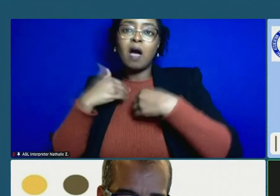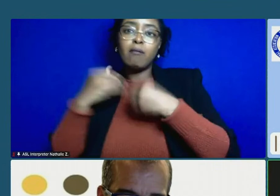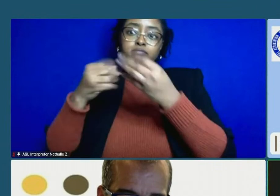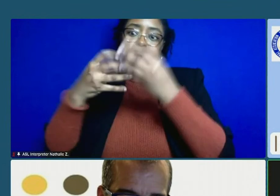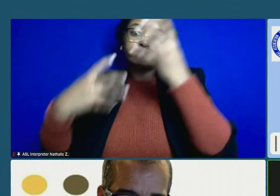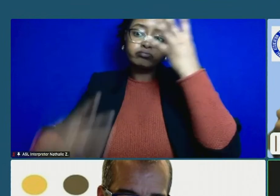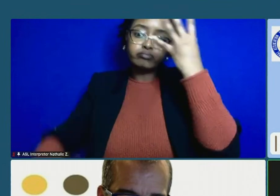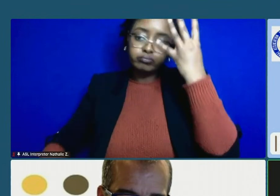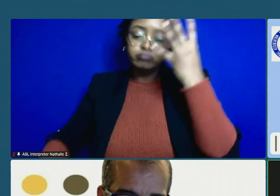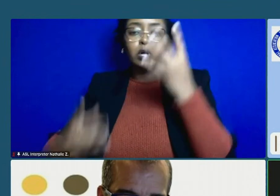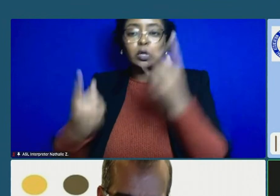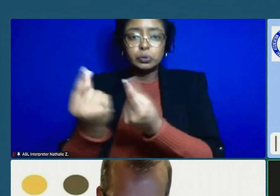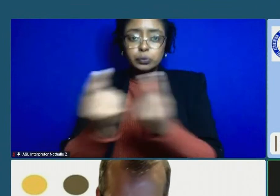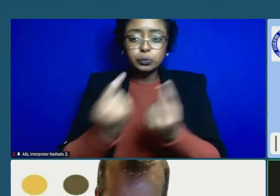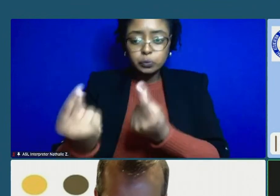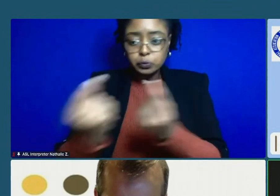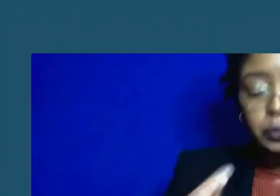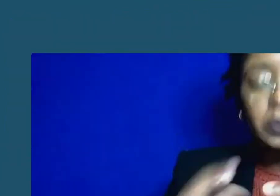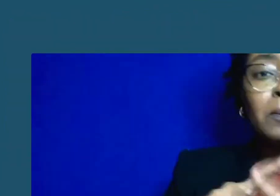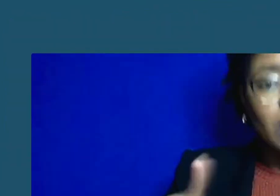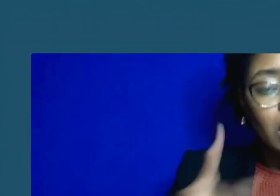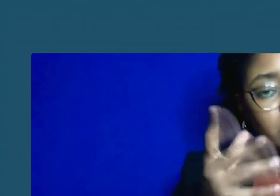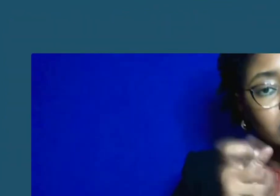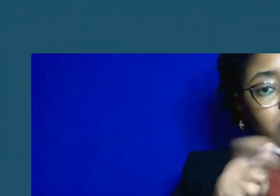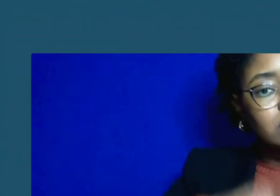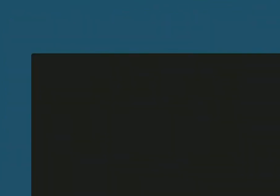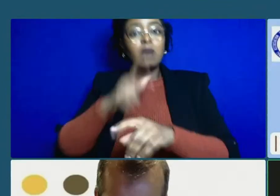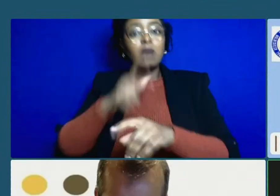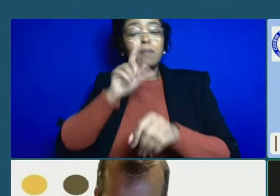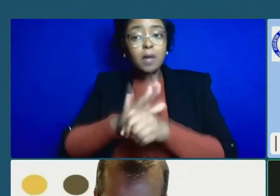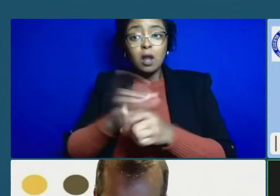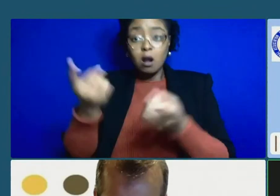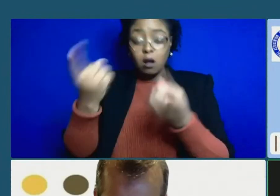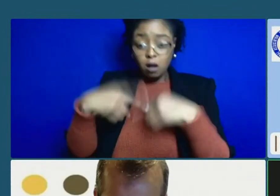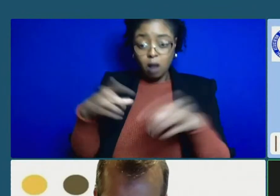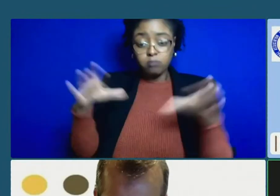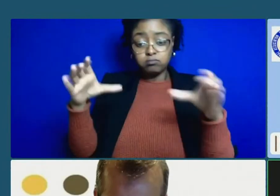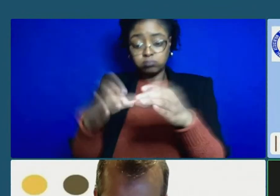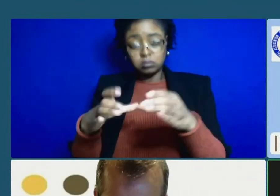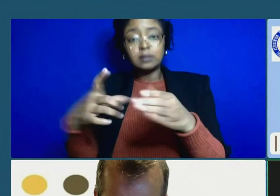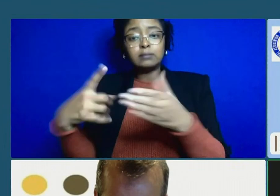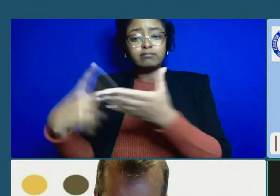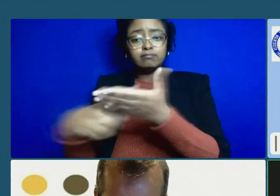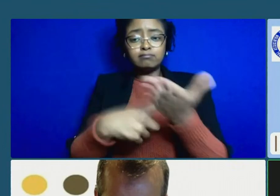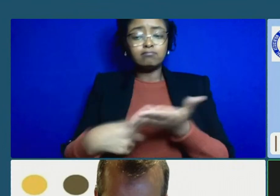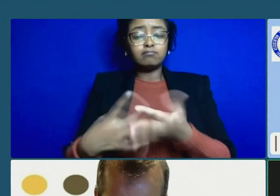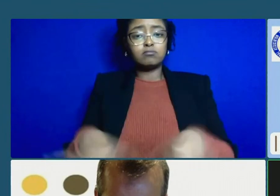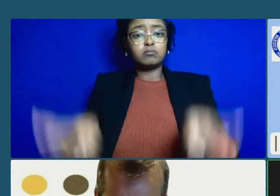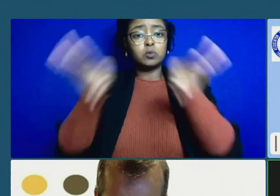there's a long list of things to get done in the evening, but the fact that you took the time to